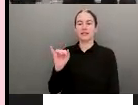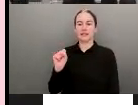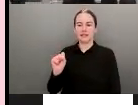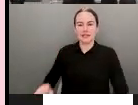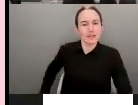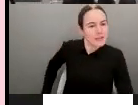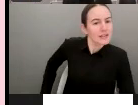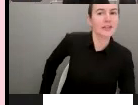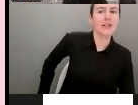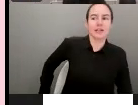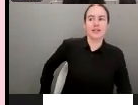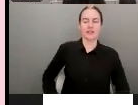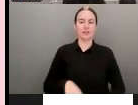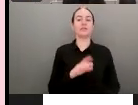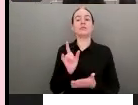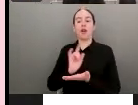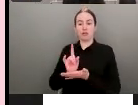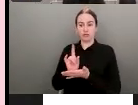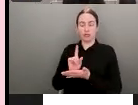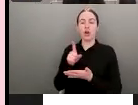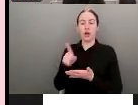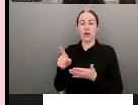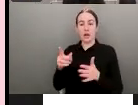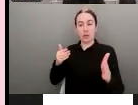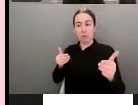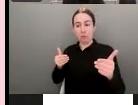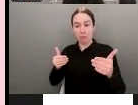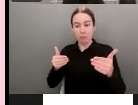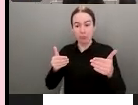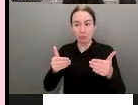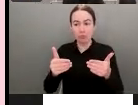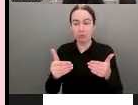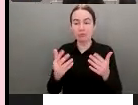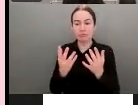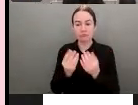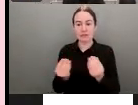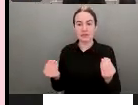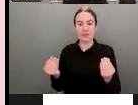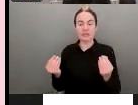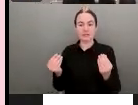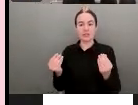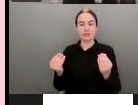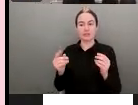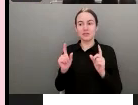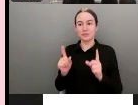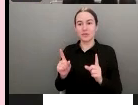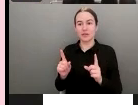Android is catching up, but still.